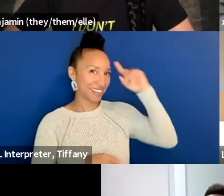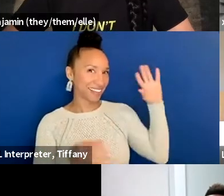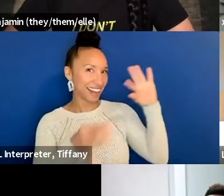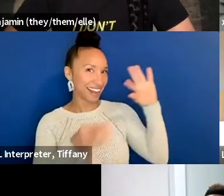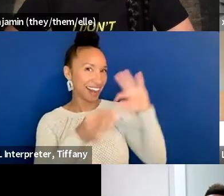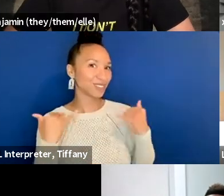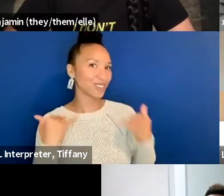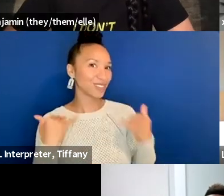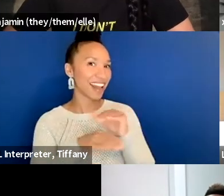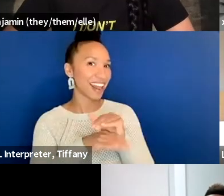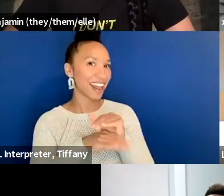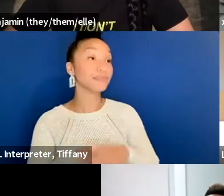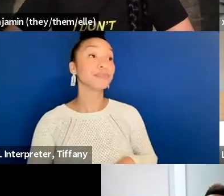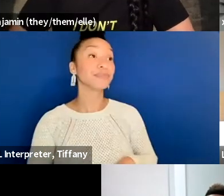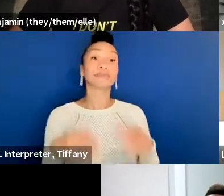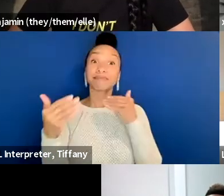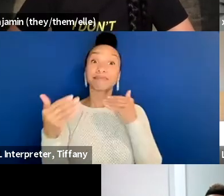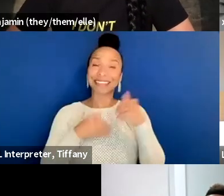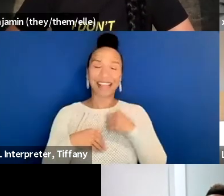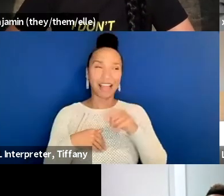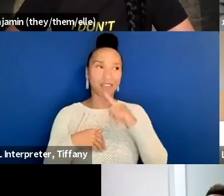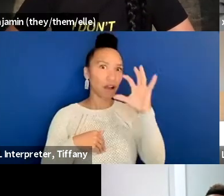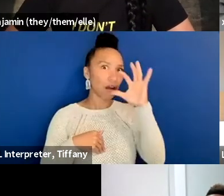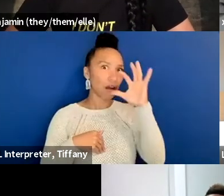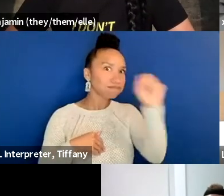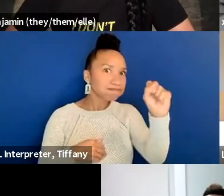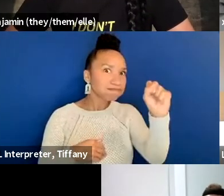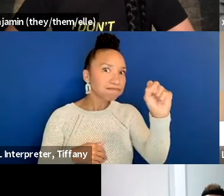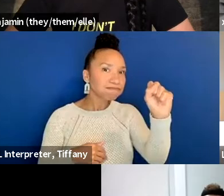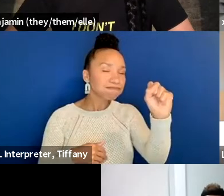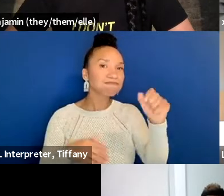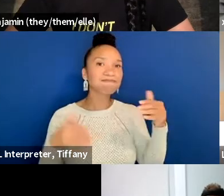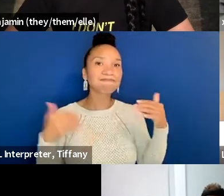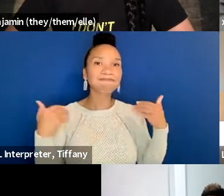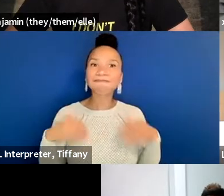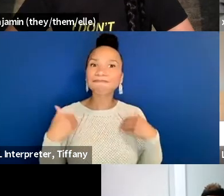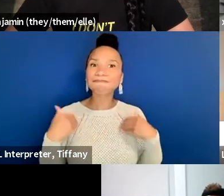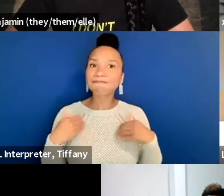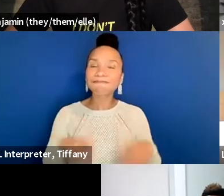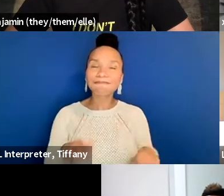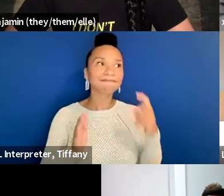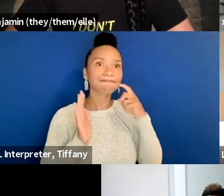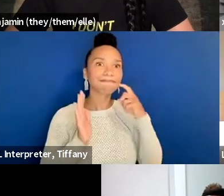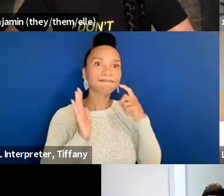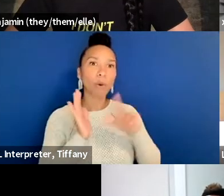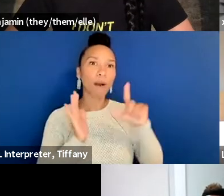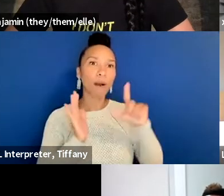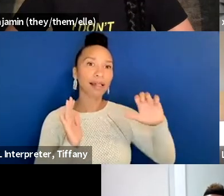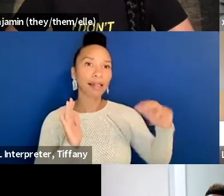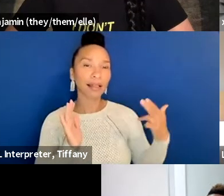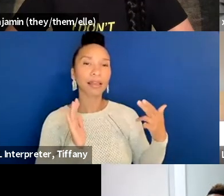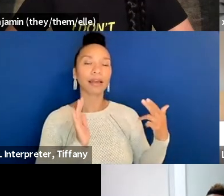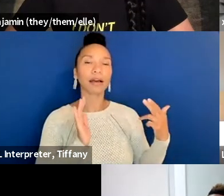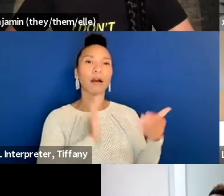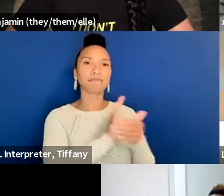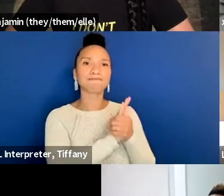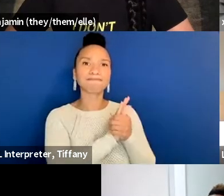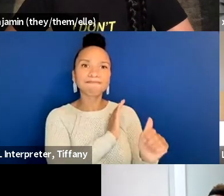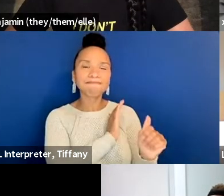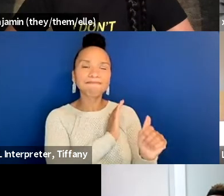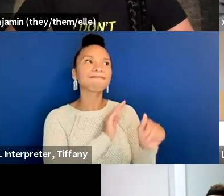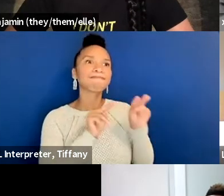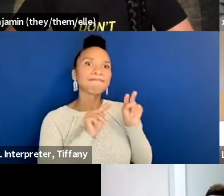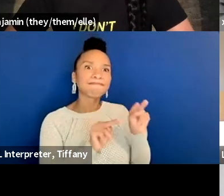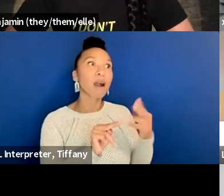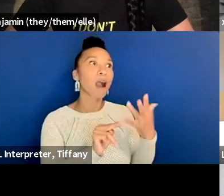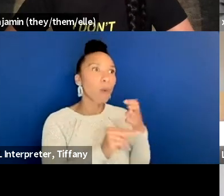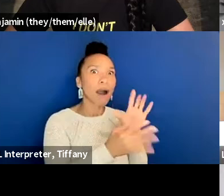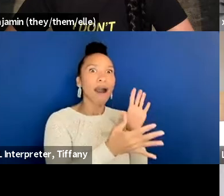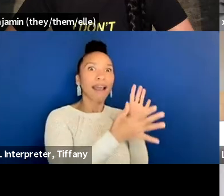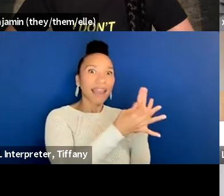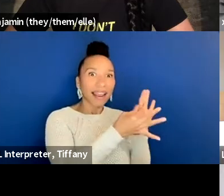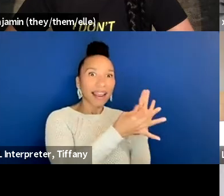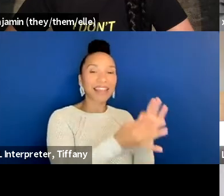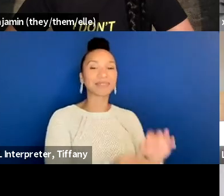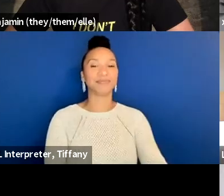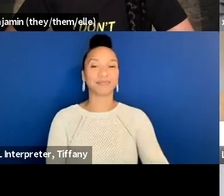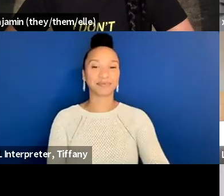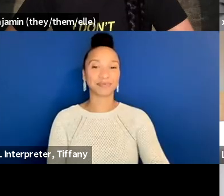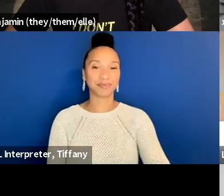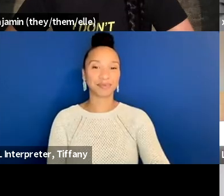Benjamin (they/them/elle): i'm really excited when I see adopted fostered and traffic folks using artistic expression in a way that maybe is less legible than a straightforward personal story.